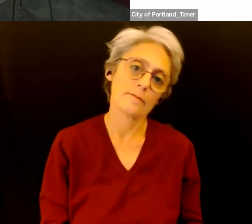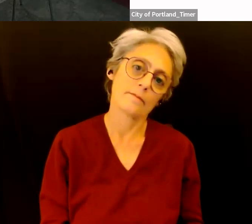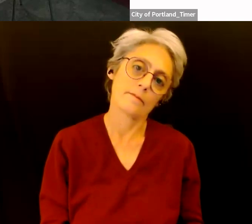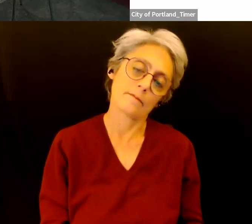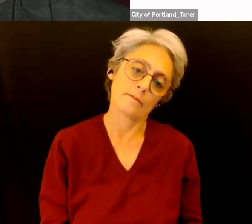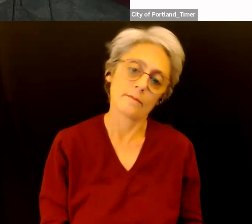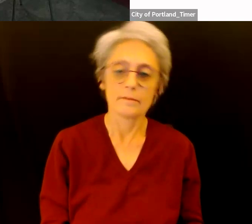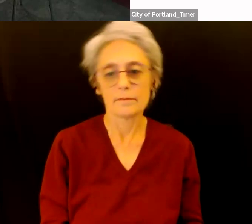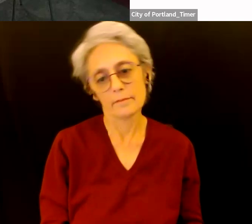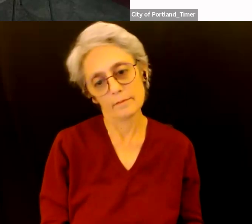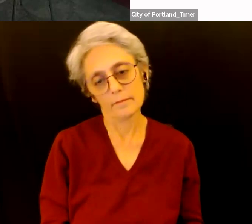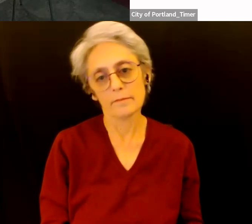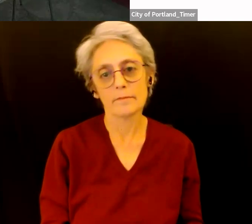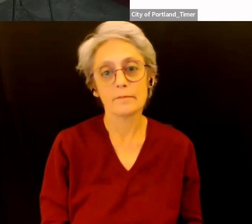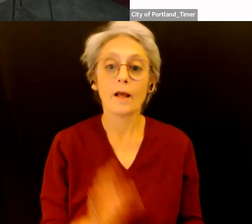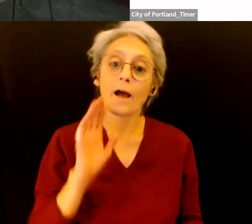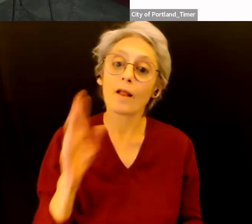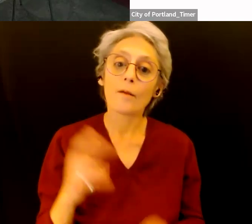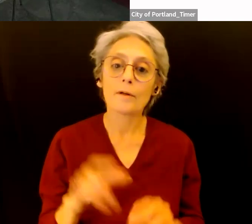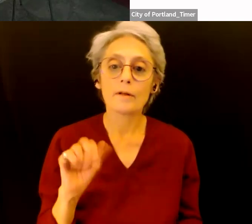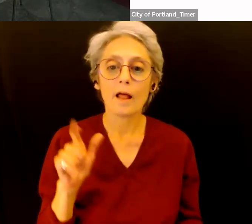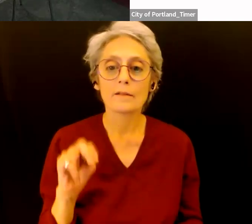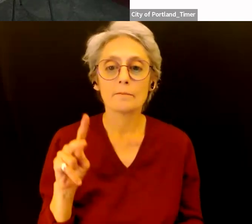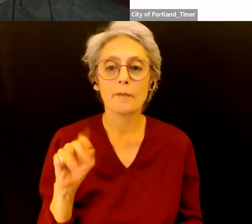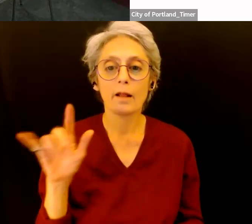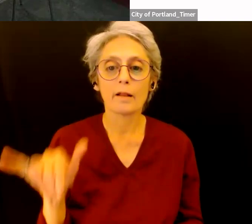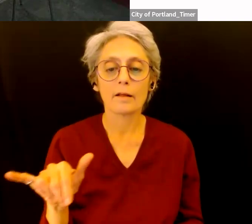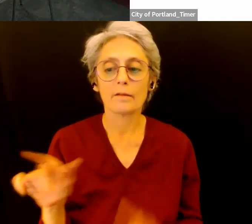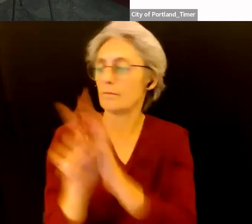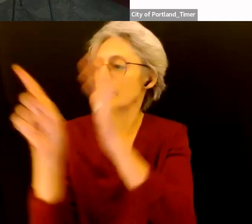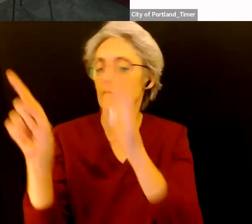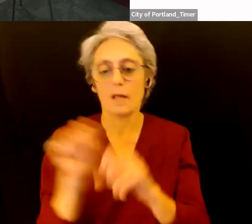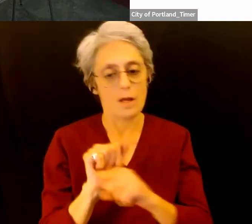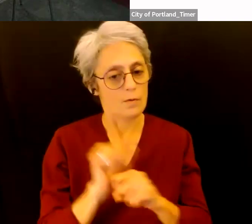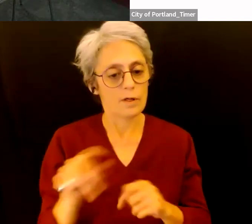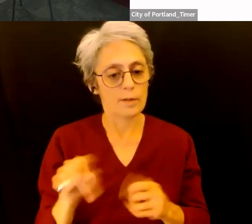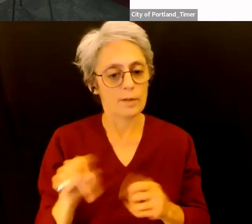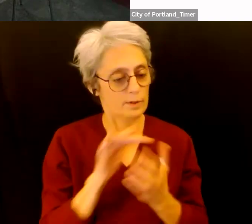Hello, my name is Allison Paley. I work at a Portland community center, but these comments are my own.